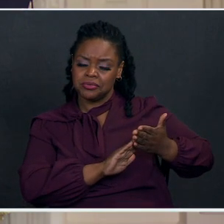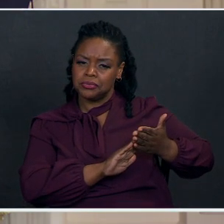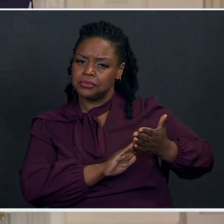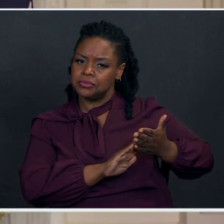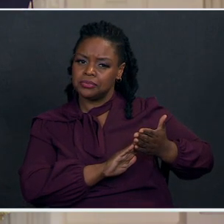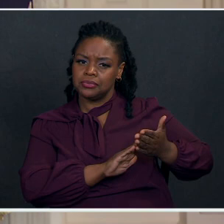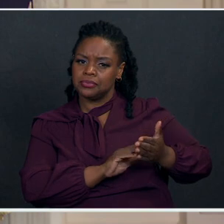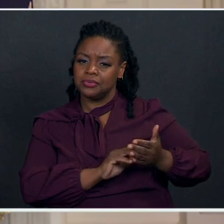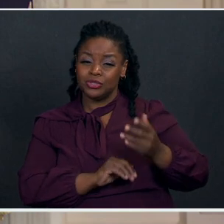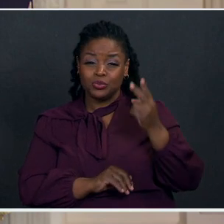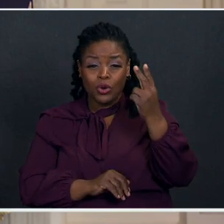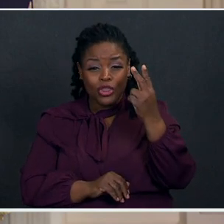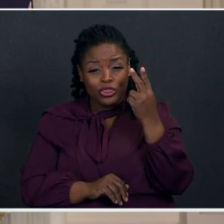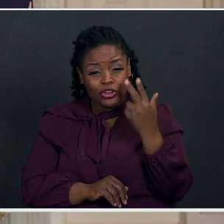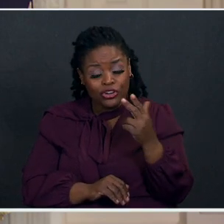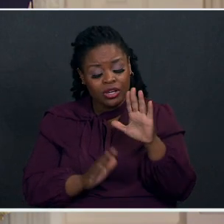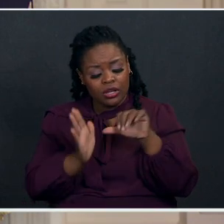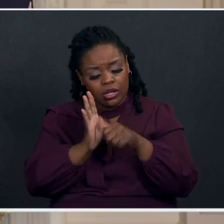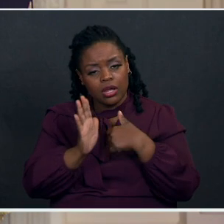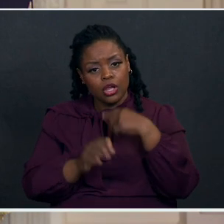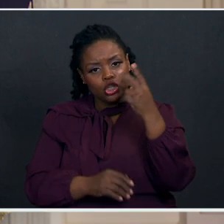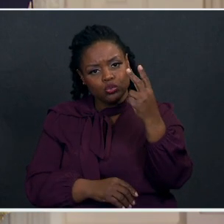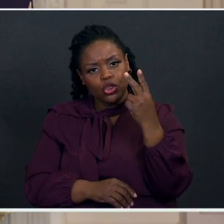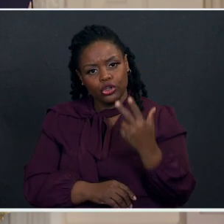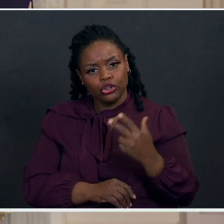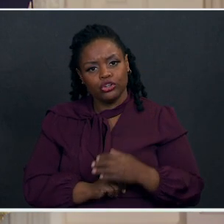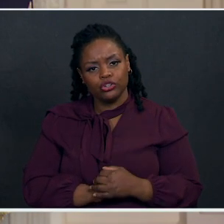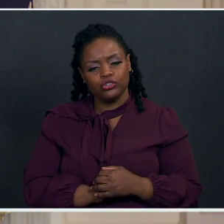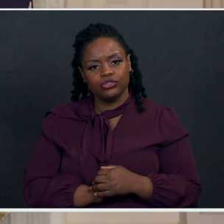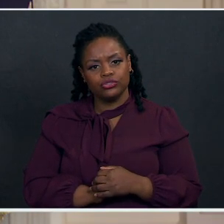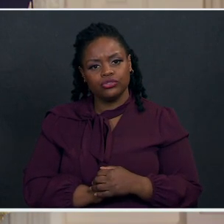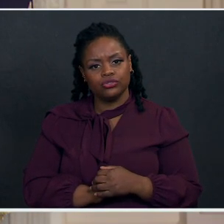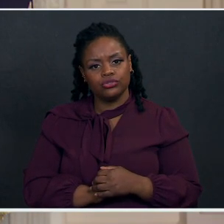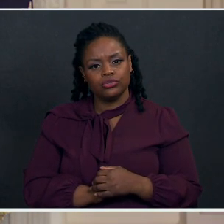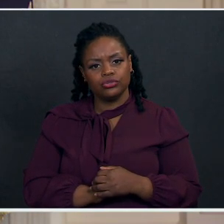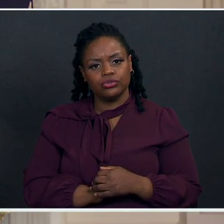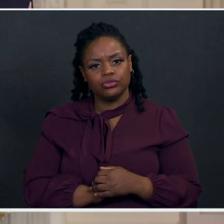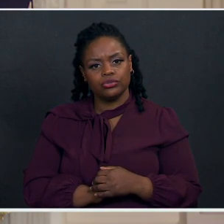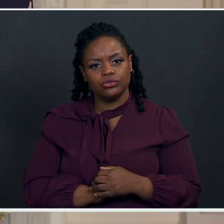Two thirds. And so this could -- we could -- this could well be on the conservative side.